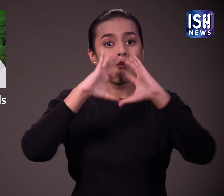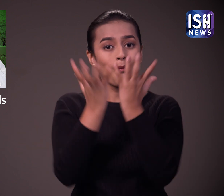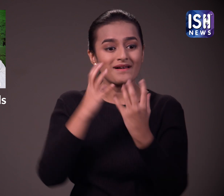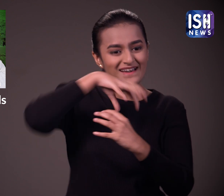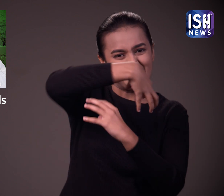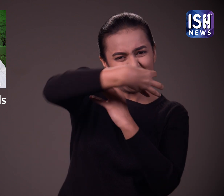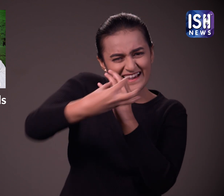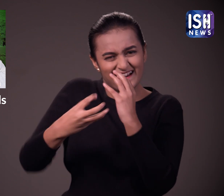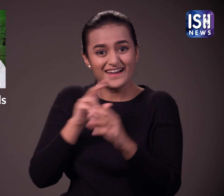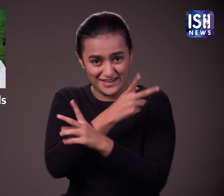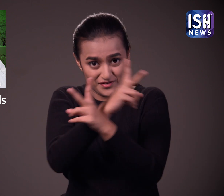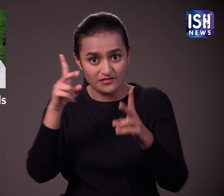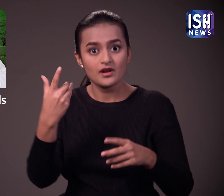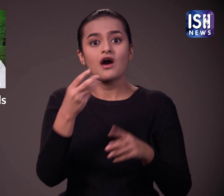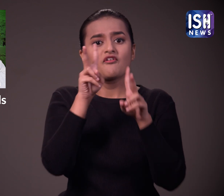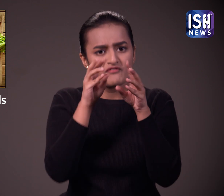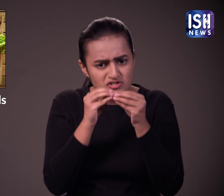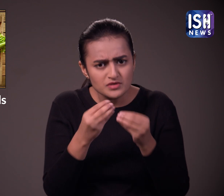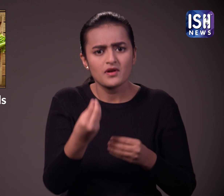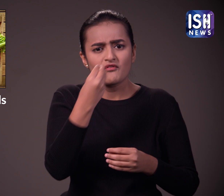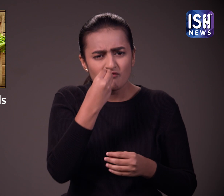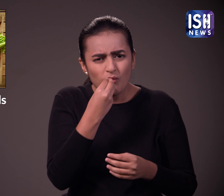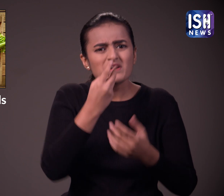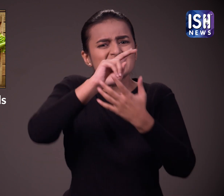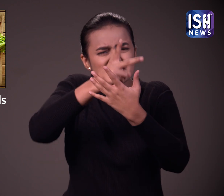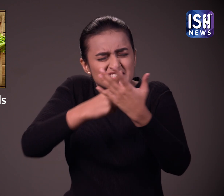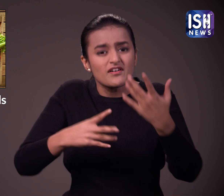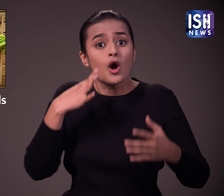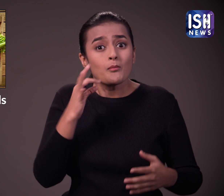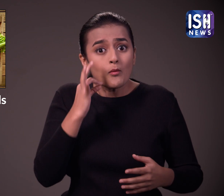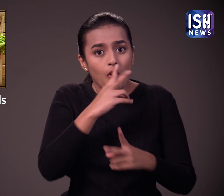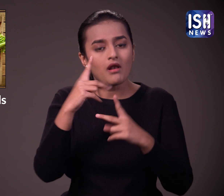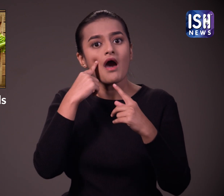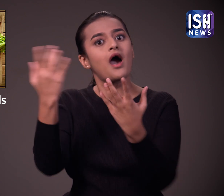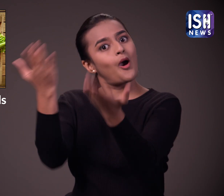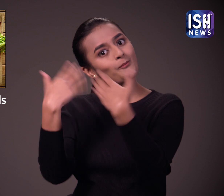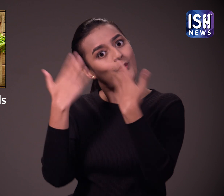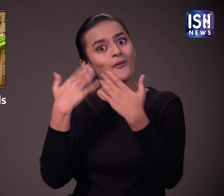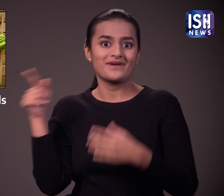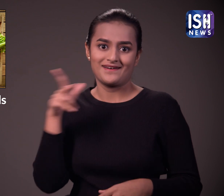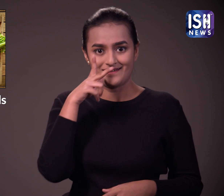Pakistan would import vegetables, food items and other essential items.